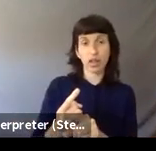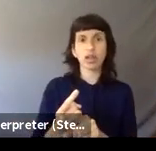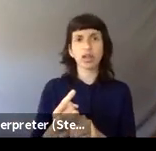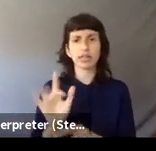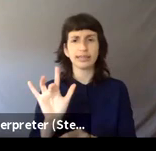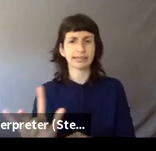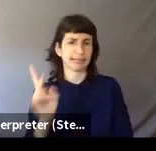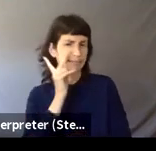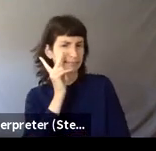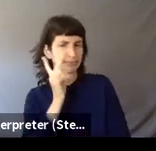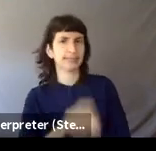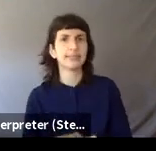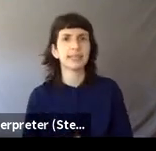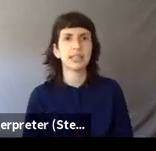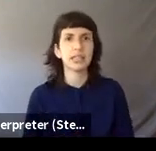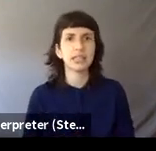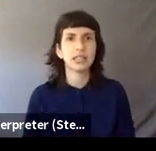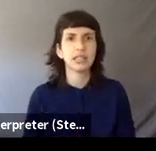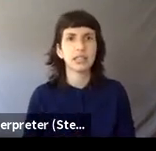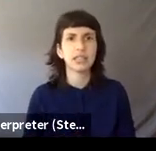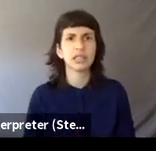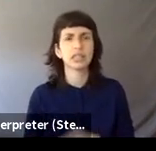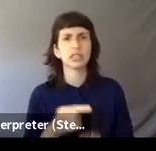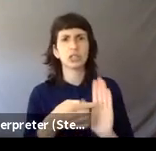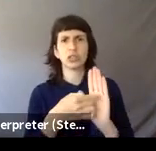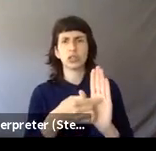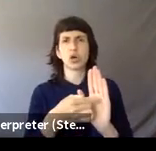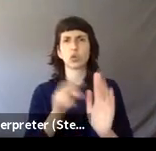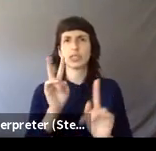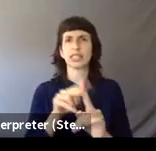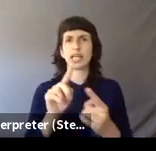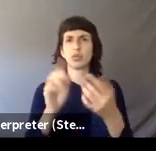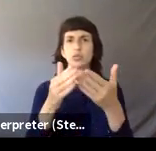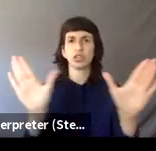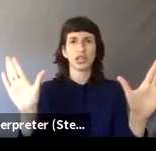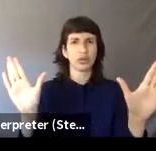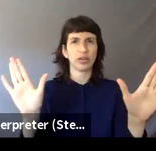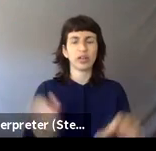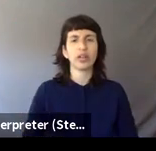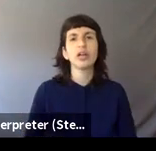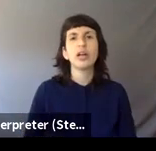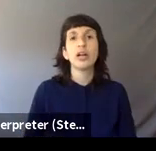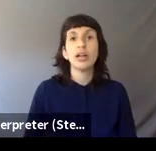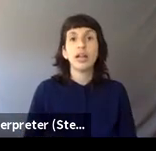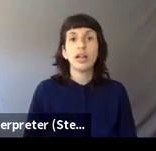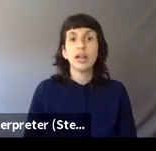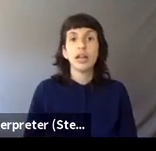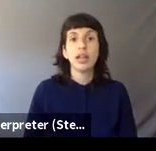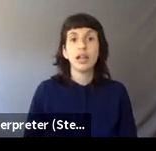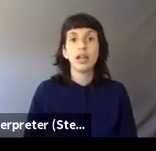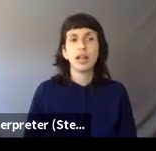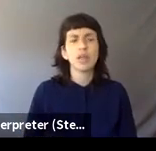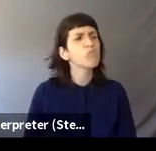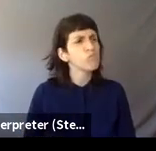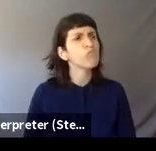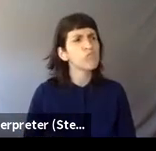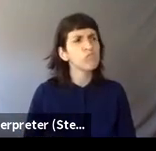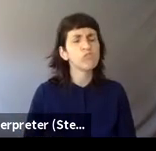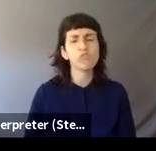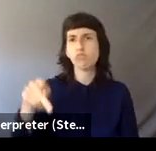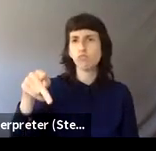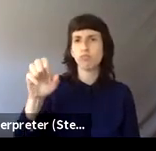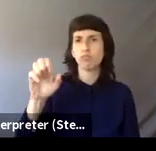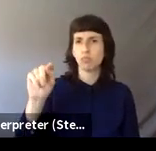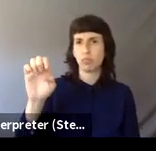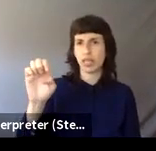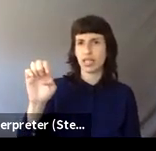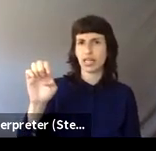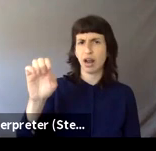Kristina: At the bottom, can't you assign it to a specific panel?